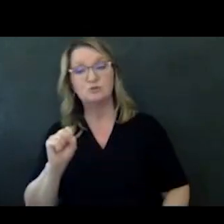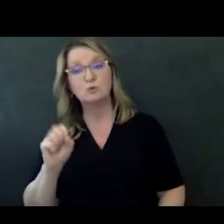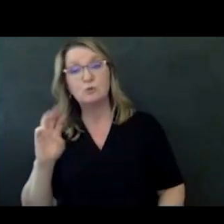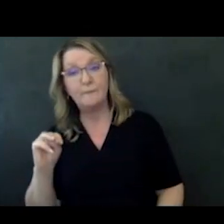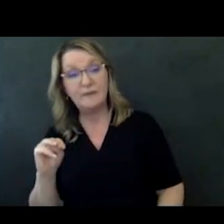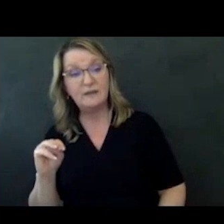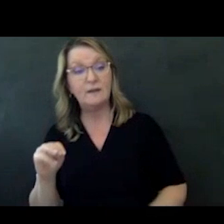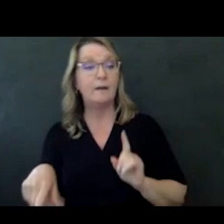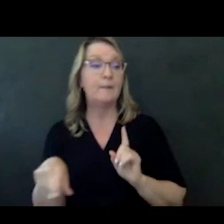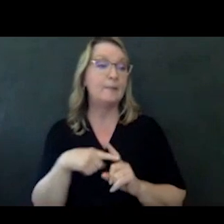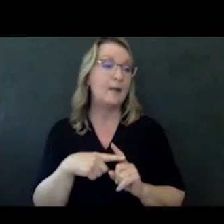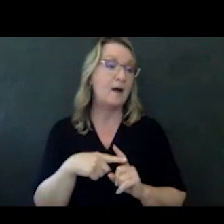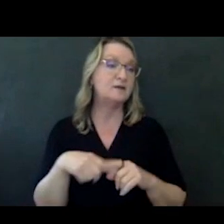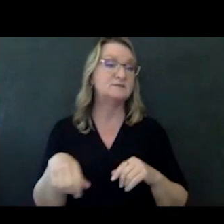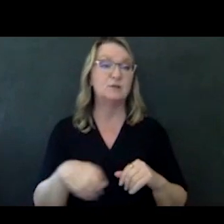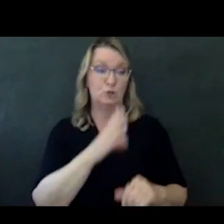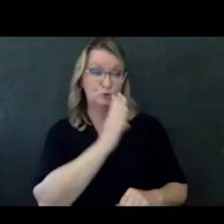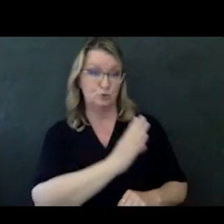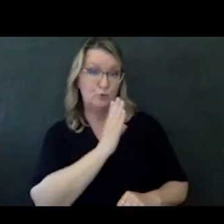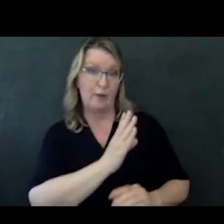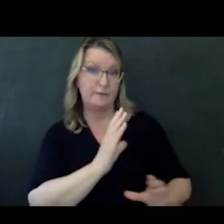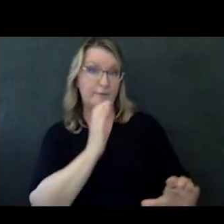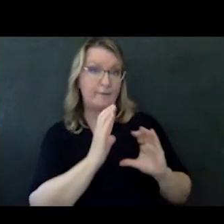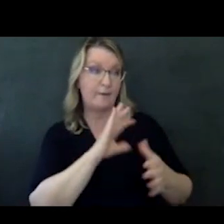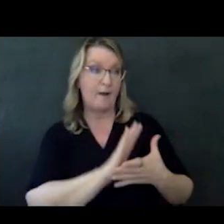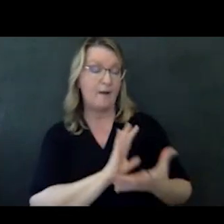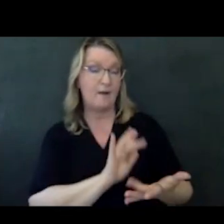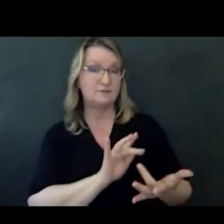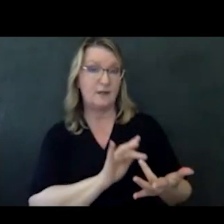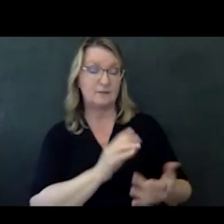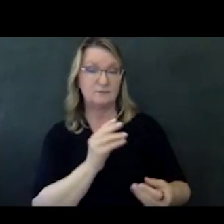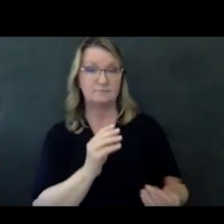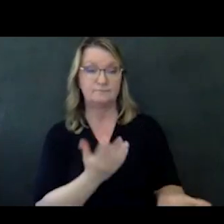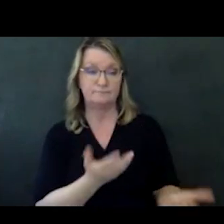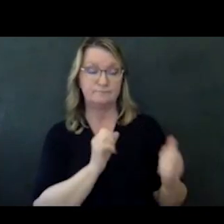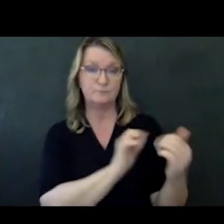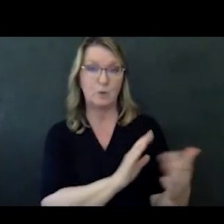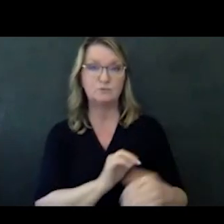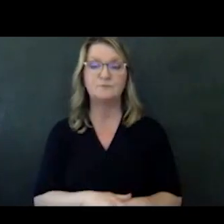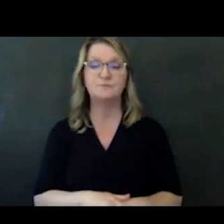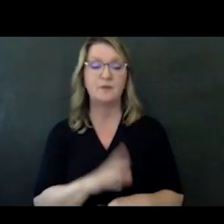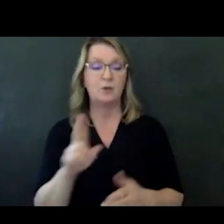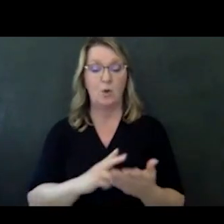addition to our direct contact approaches and let your program goals guide your investment